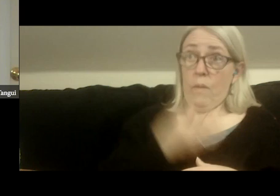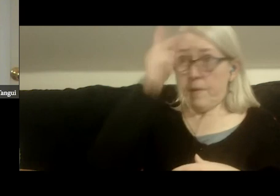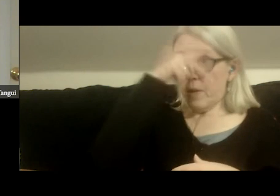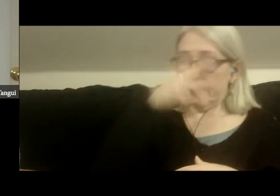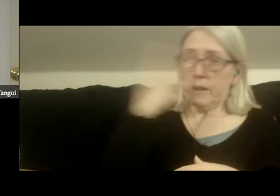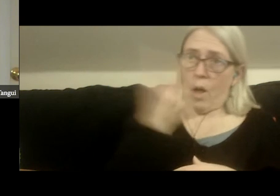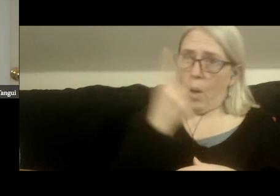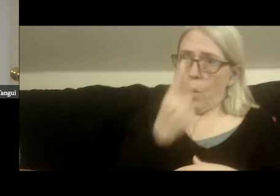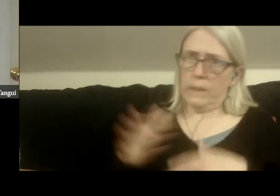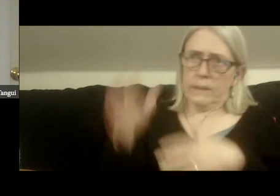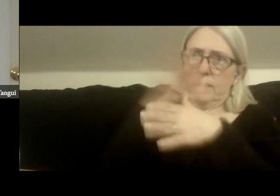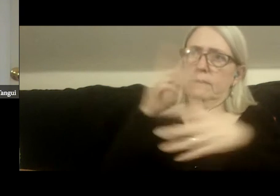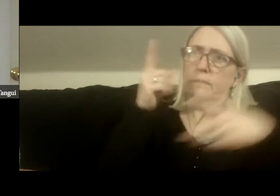Yeah, I mean, it's totally validating to do